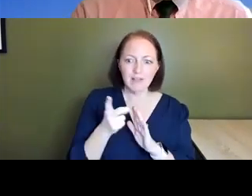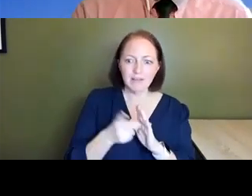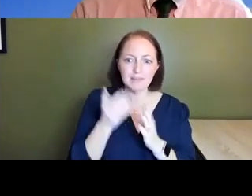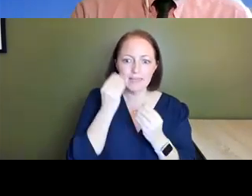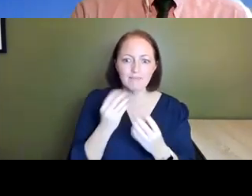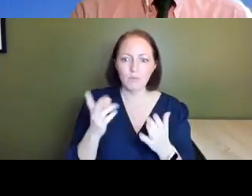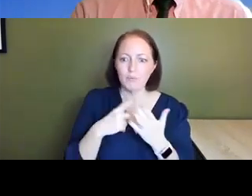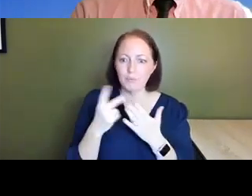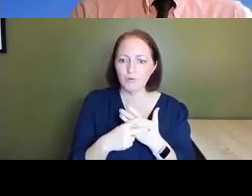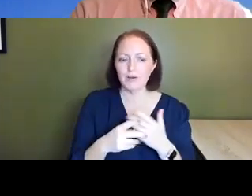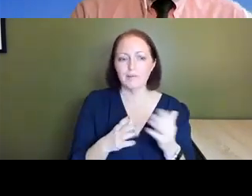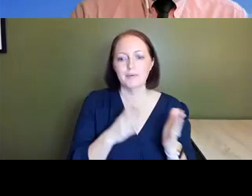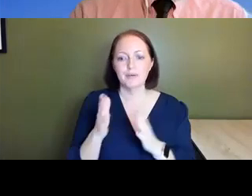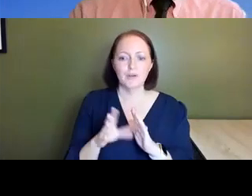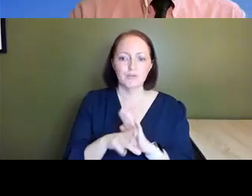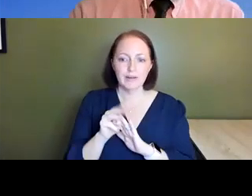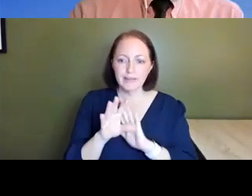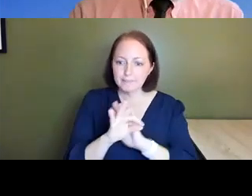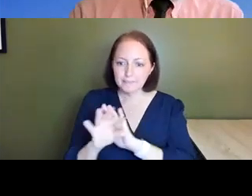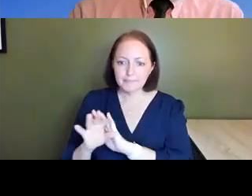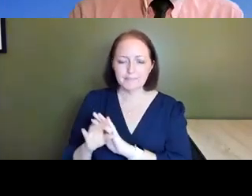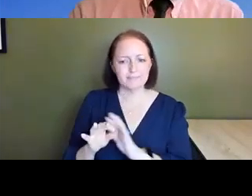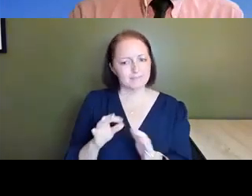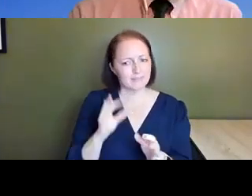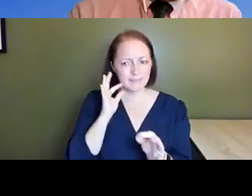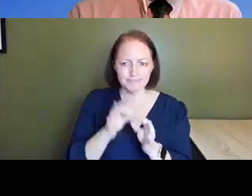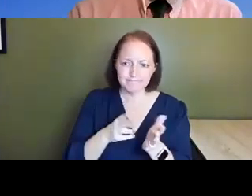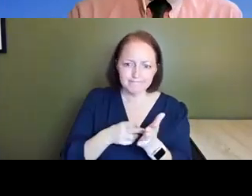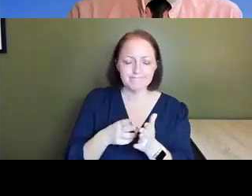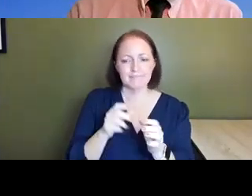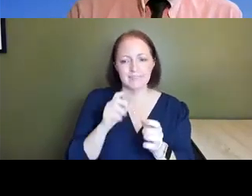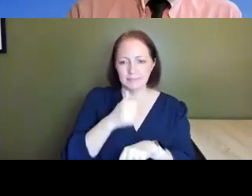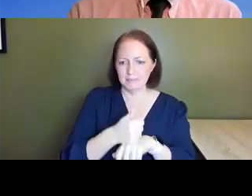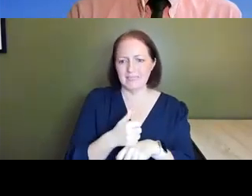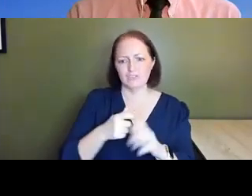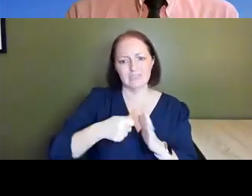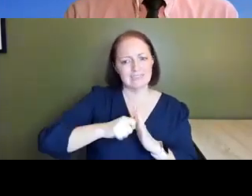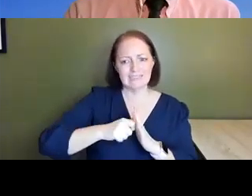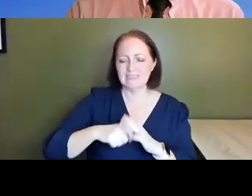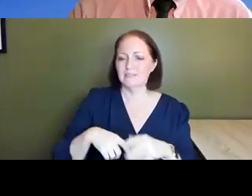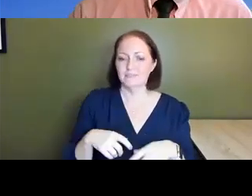program. Curricular choice and fidelity of implementation are key. Research suggests